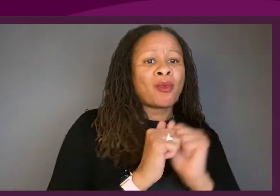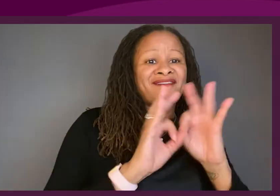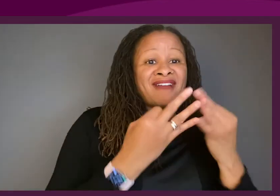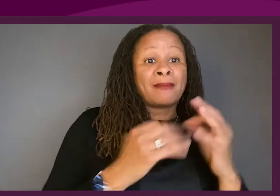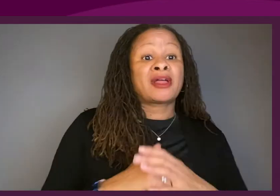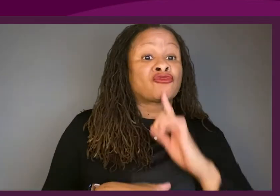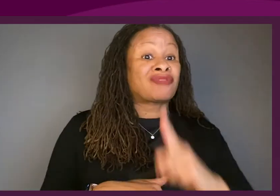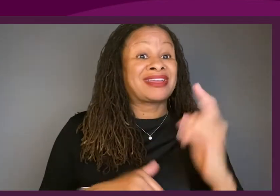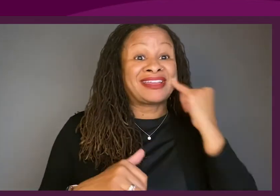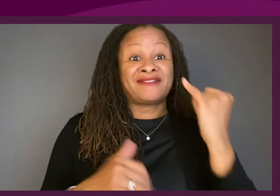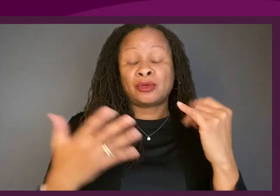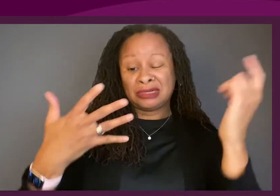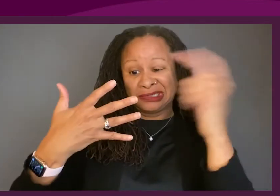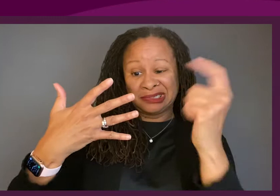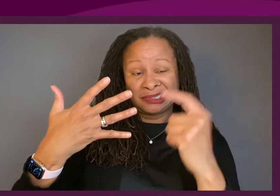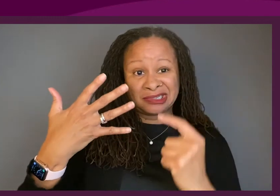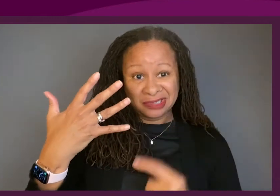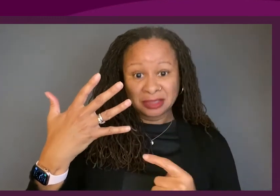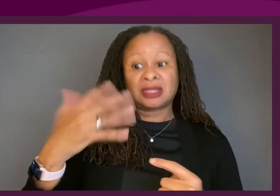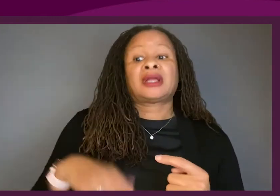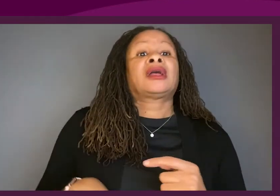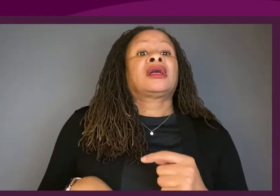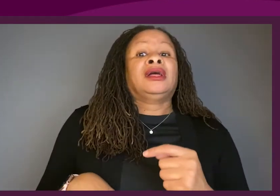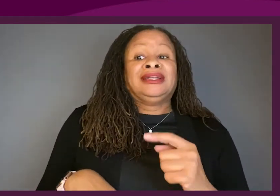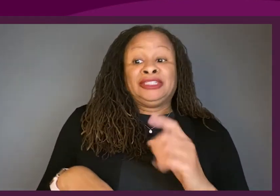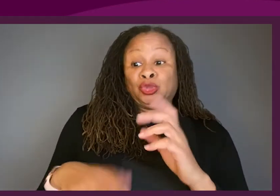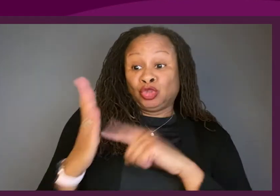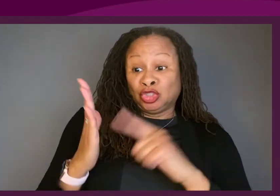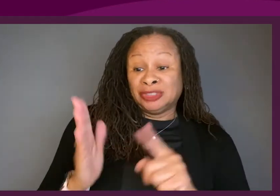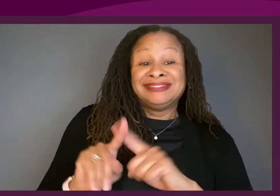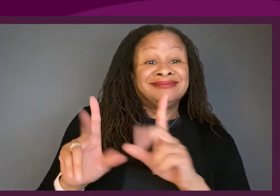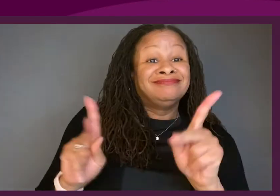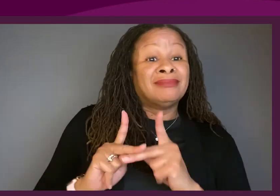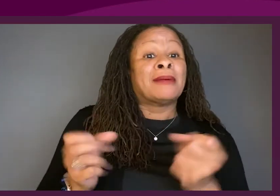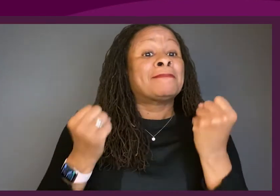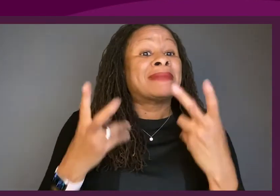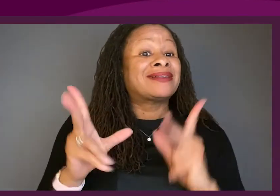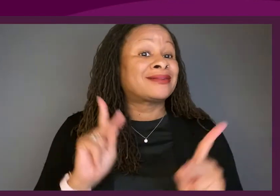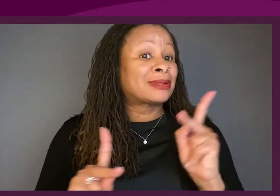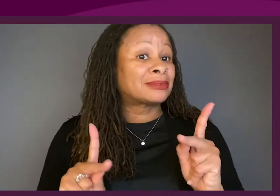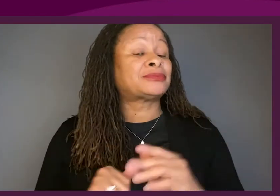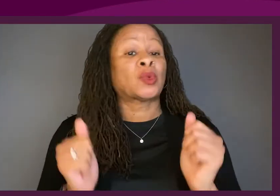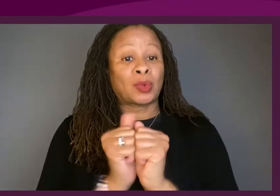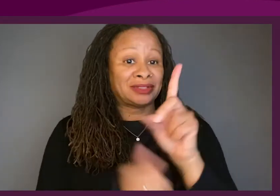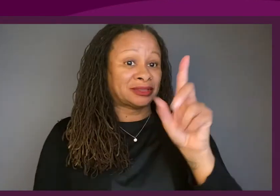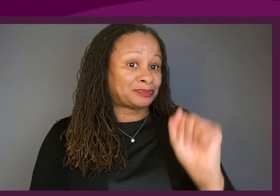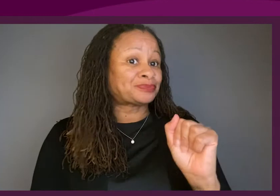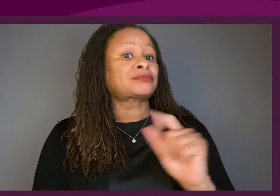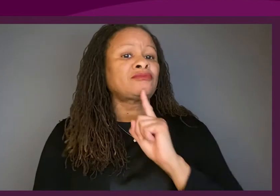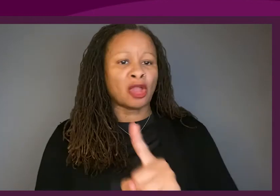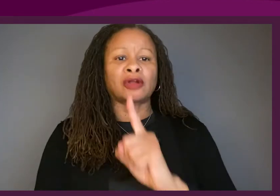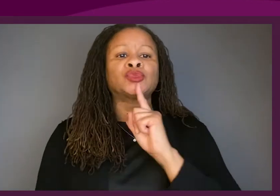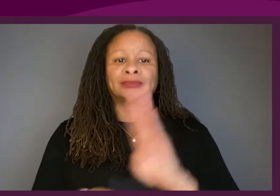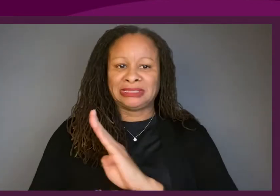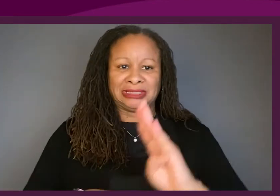in fact, if you really drill down, even in those places, many people with disabilities